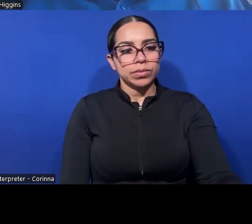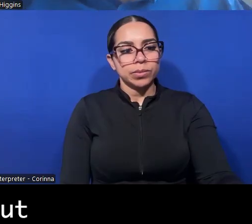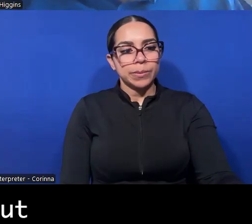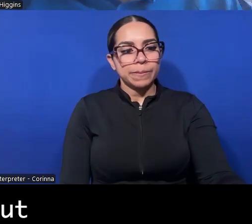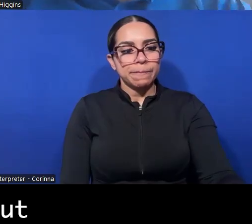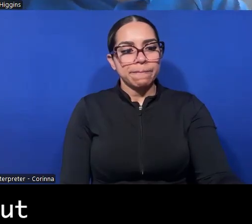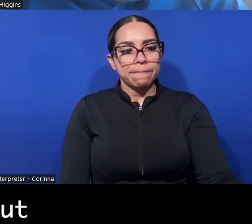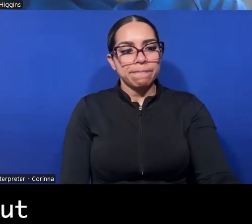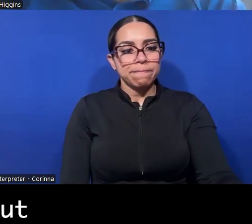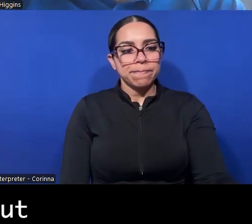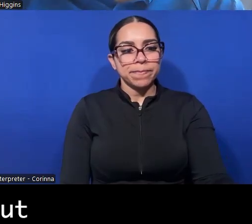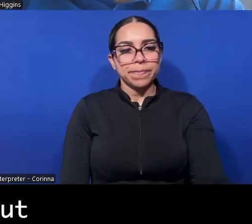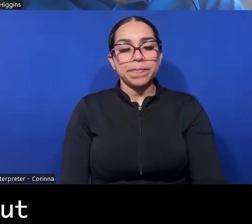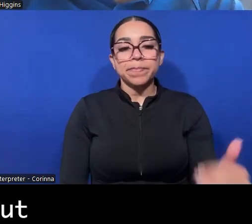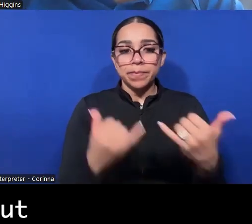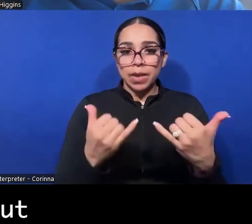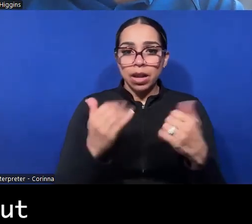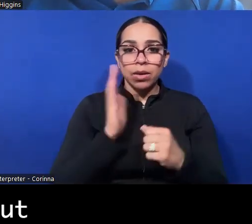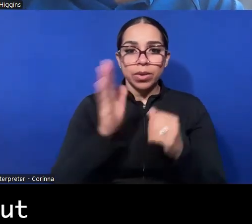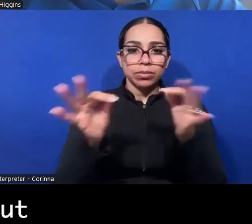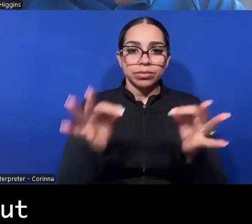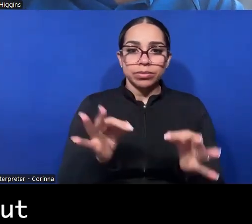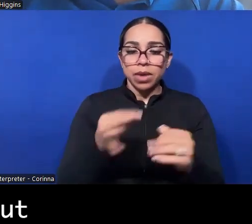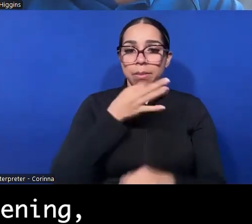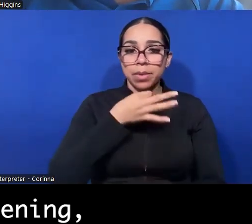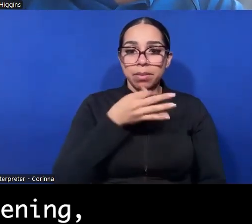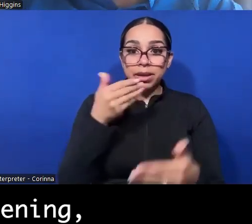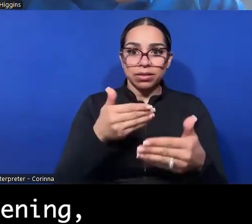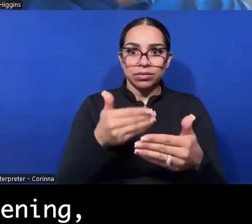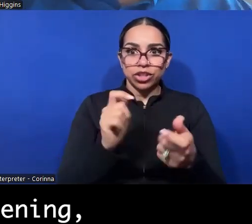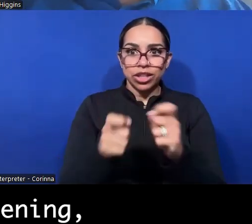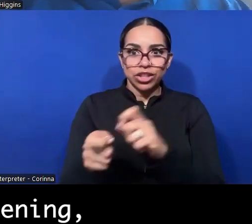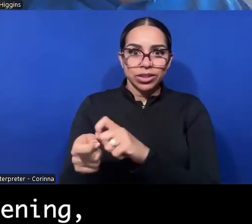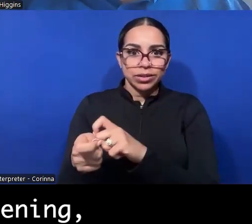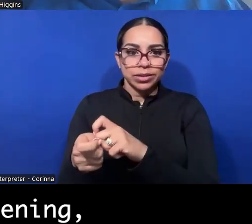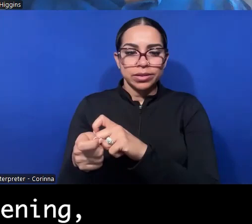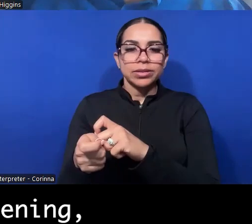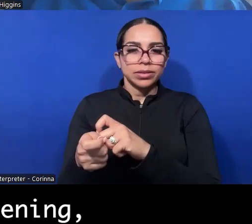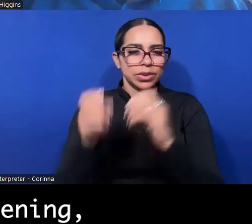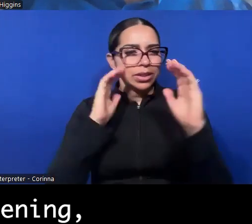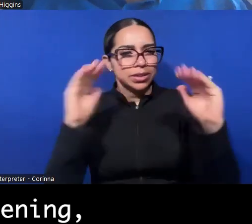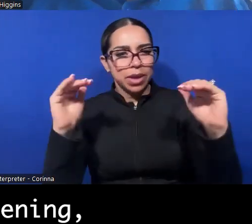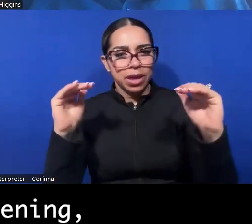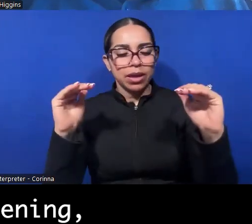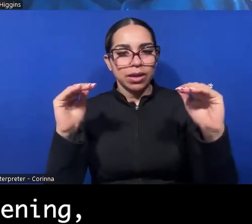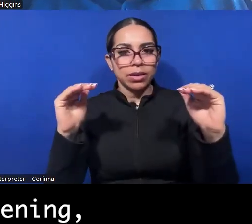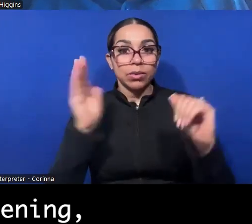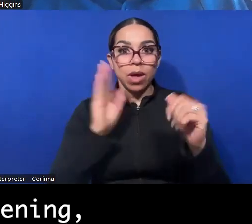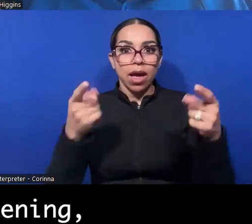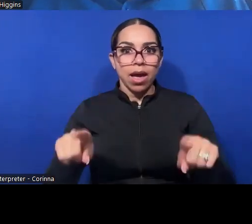All right. Now we're going to talk about some upcoming changes that we anticipate or we feel are going to be happening, after 2026.